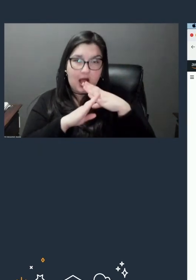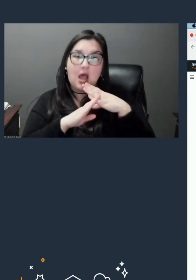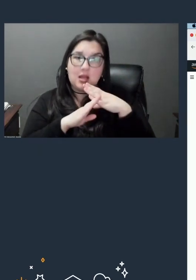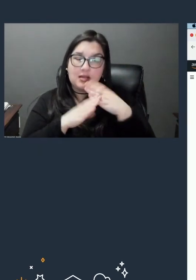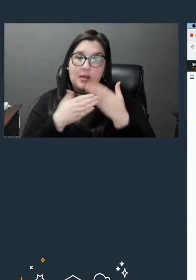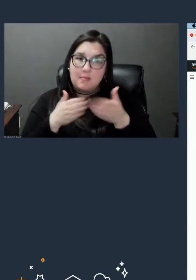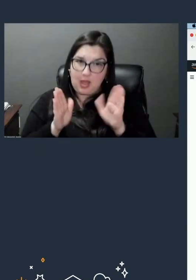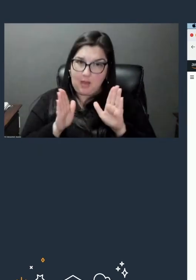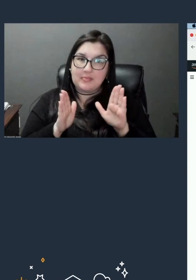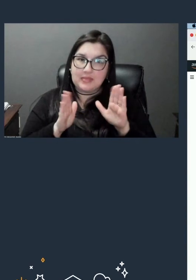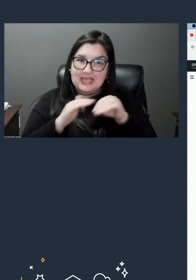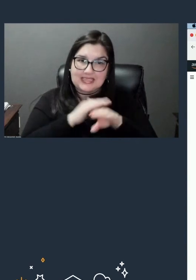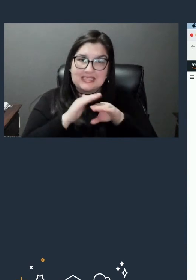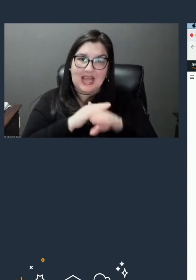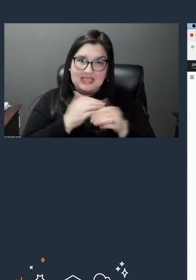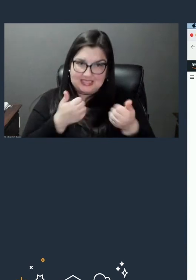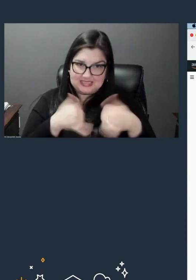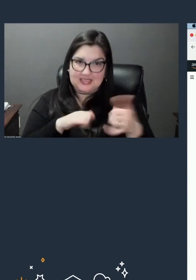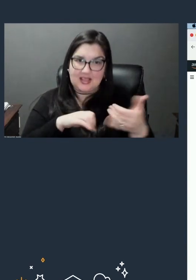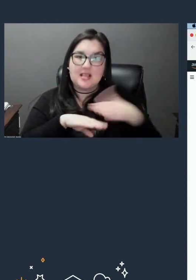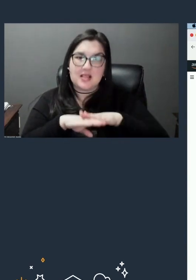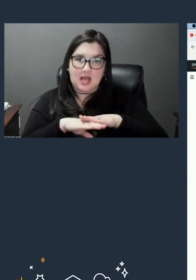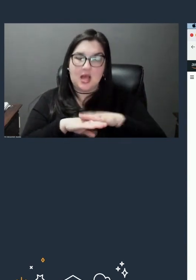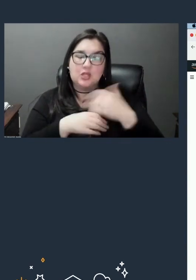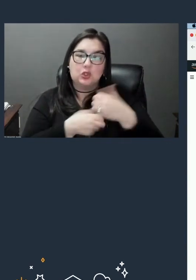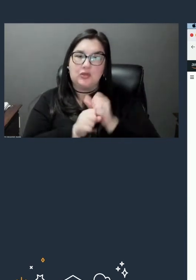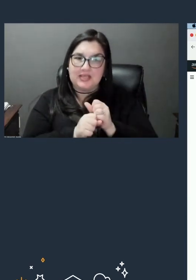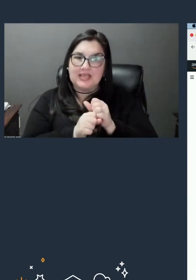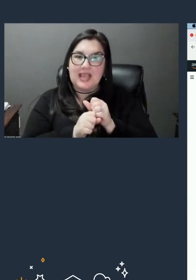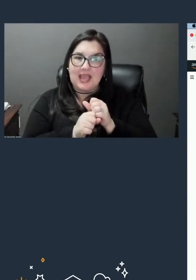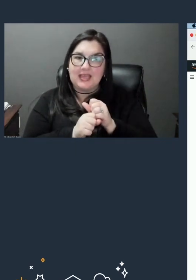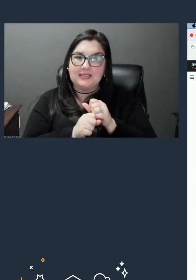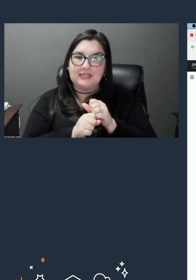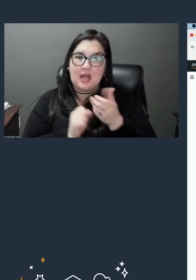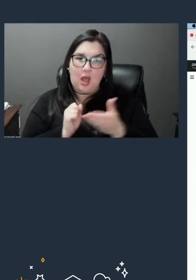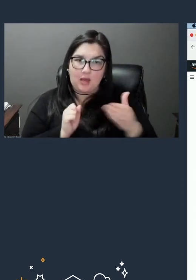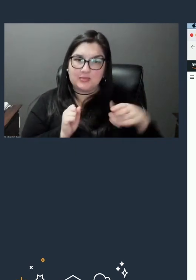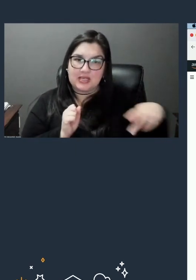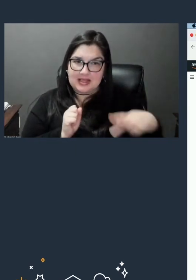Say create Object Lambda access point. Now my Object Lambda access point is created.